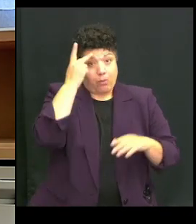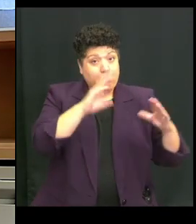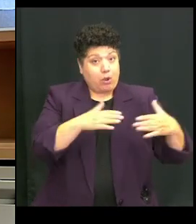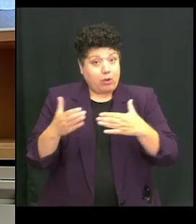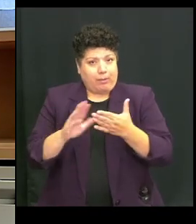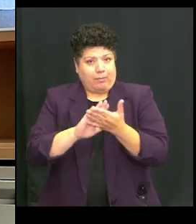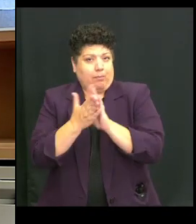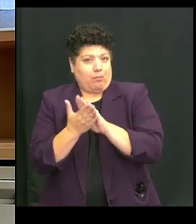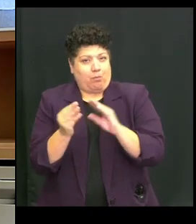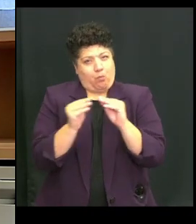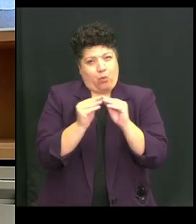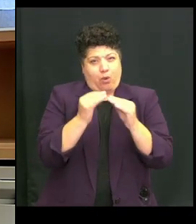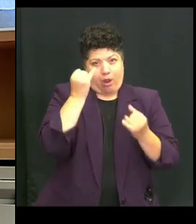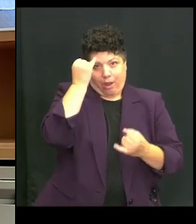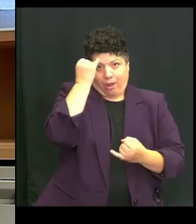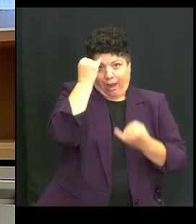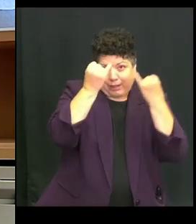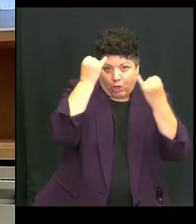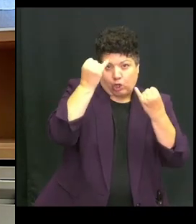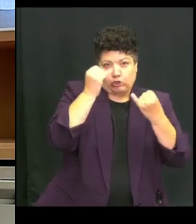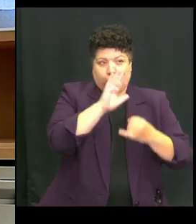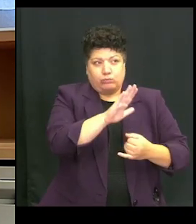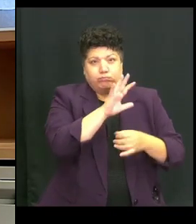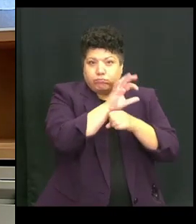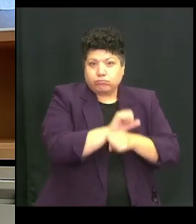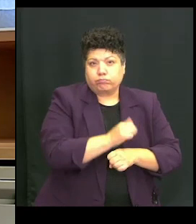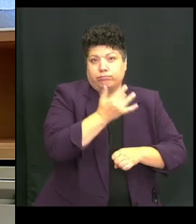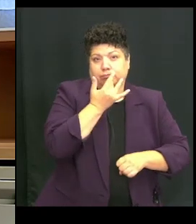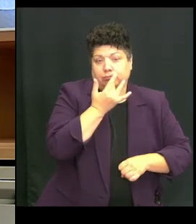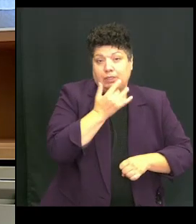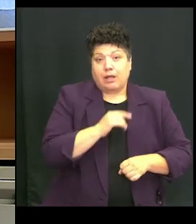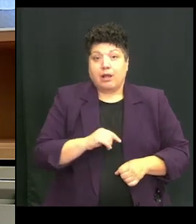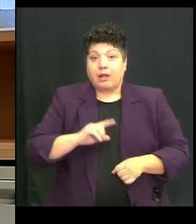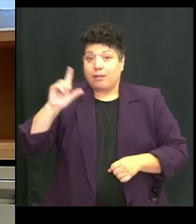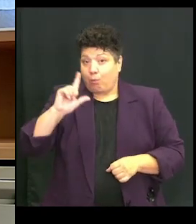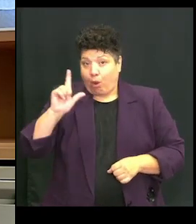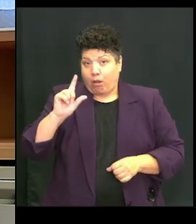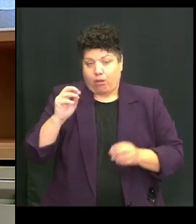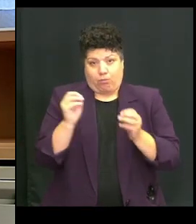We see that the Liberals have moved to the left, and the Conservatives to the right,